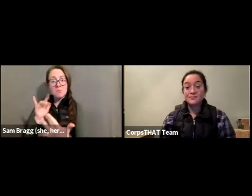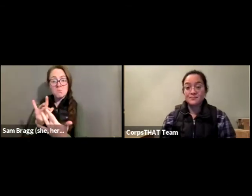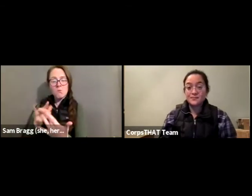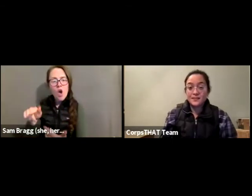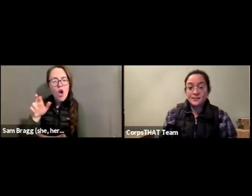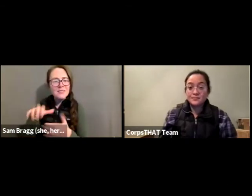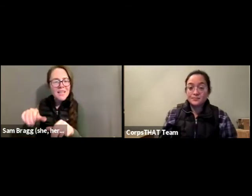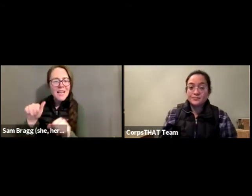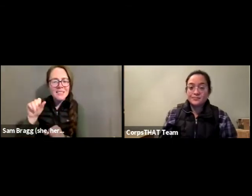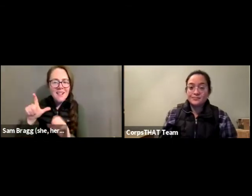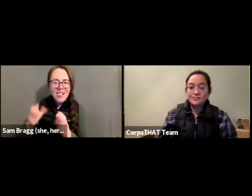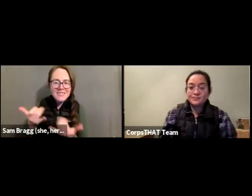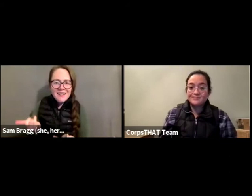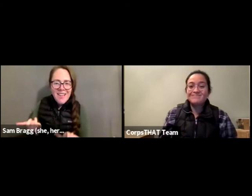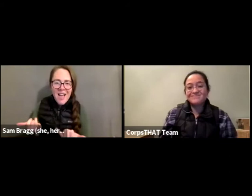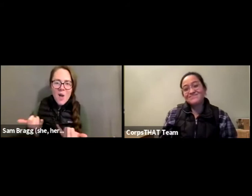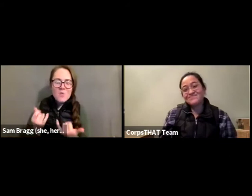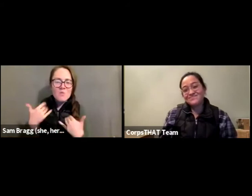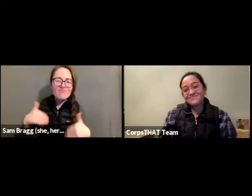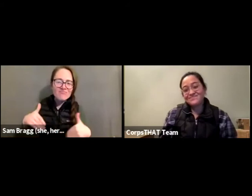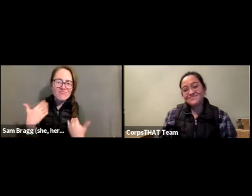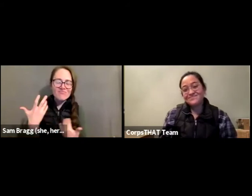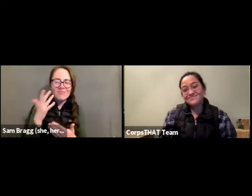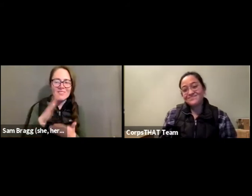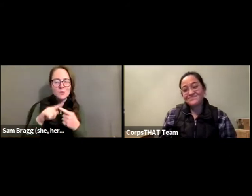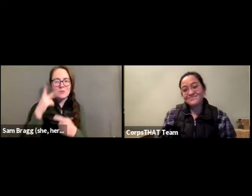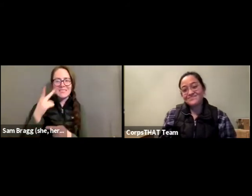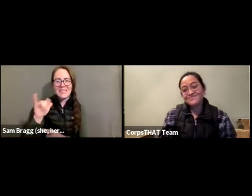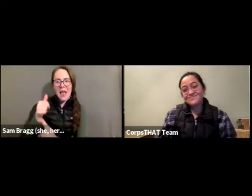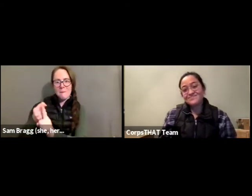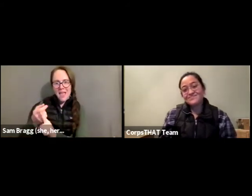them now to this day still contact me and are trying to take asl classes and learn the sign